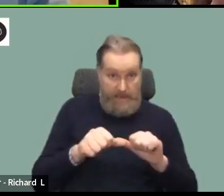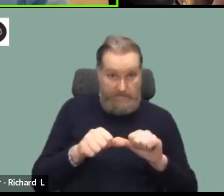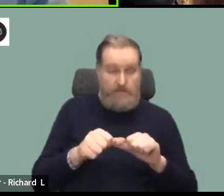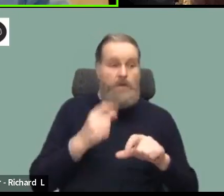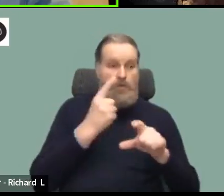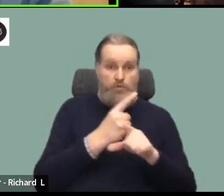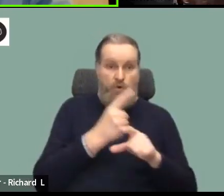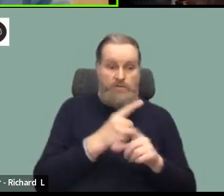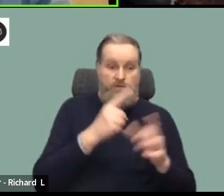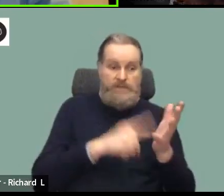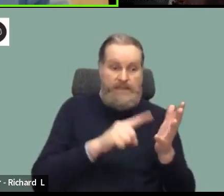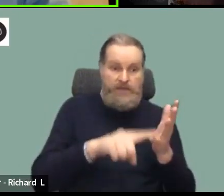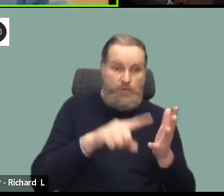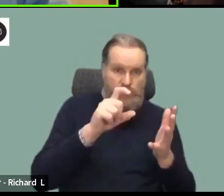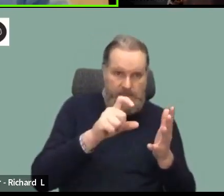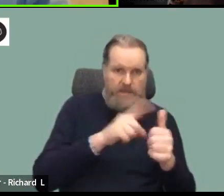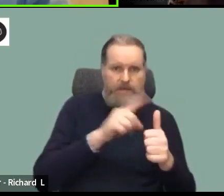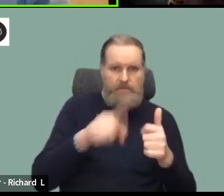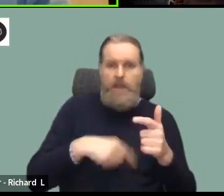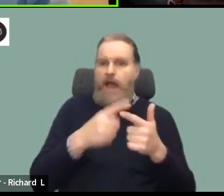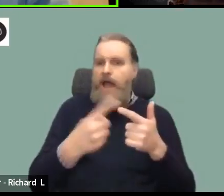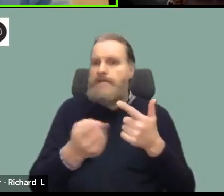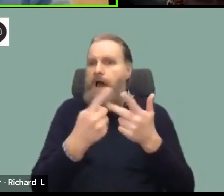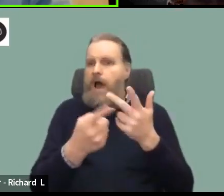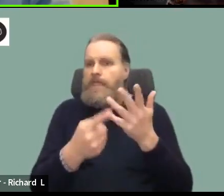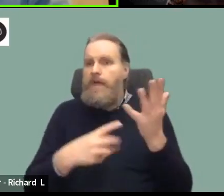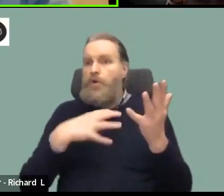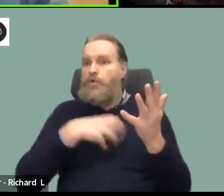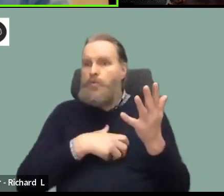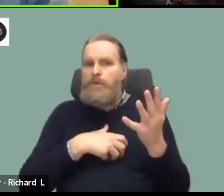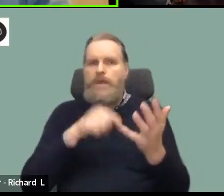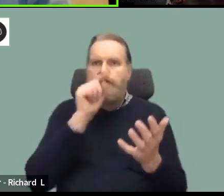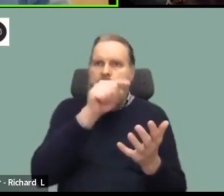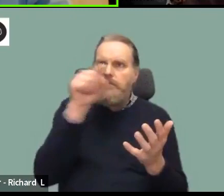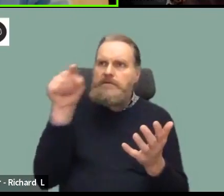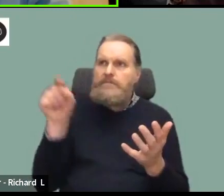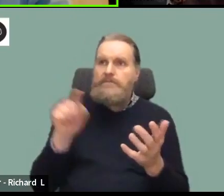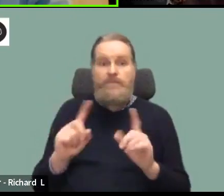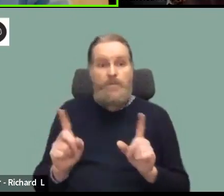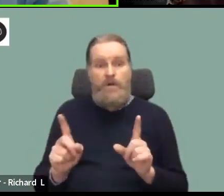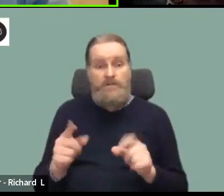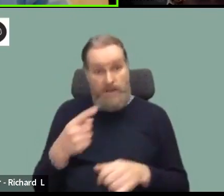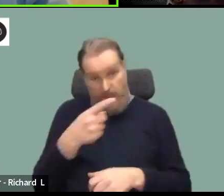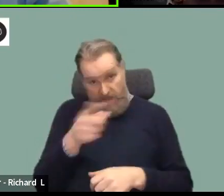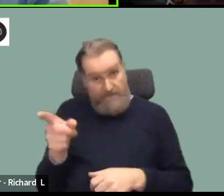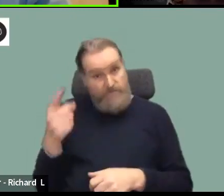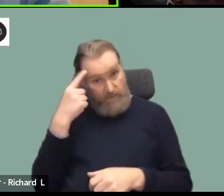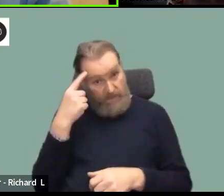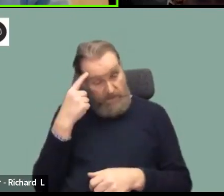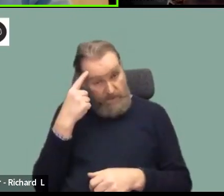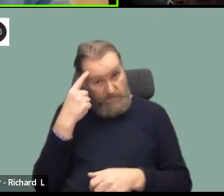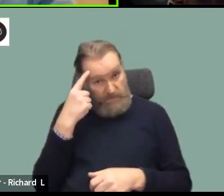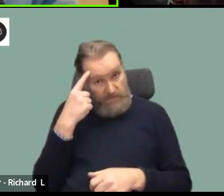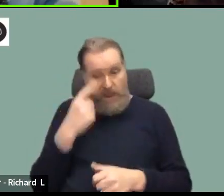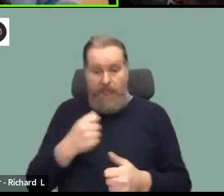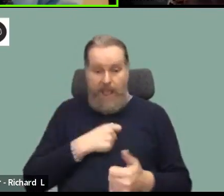tPC and yes there are real discussions going on about which unions walk date. And if you think about it, we've if you think about it, we've had